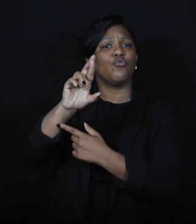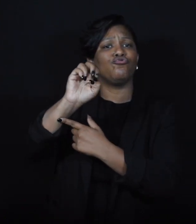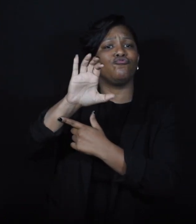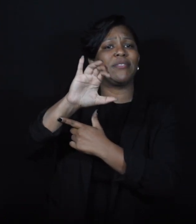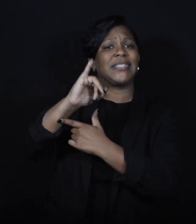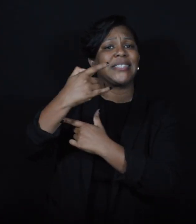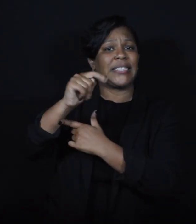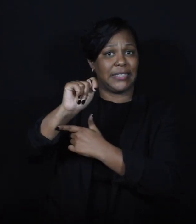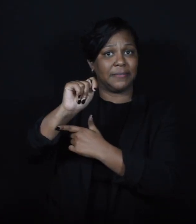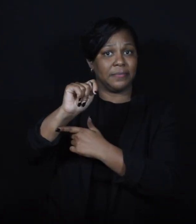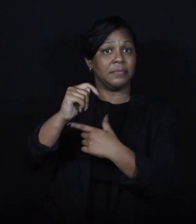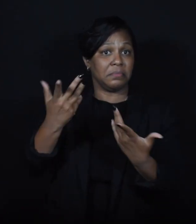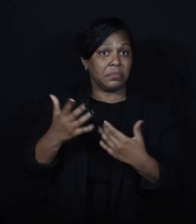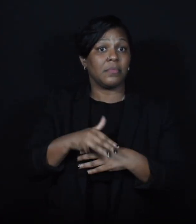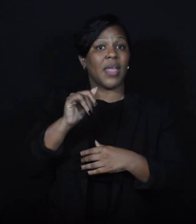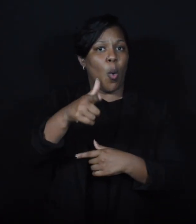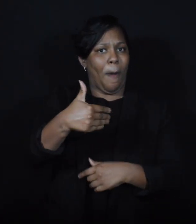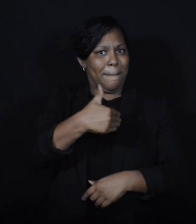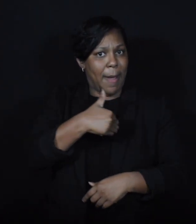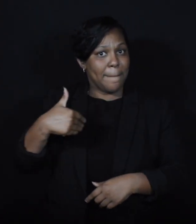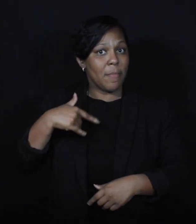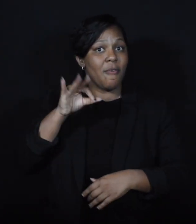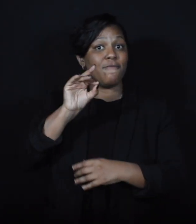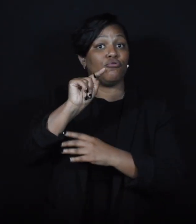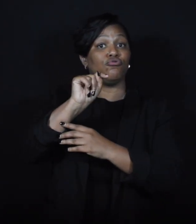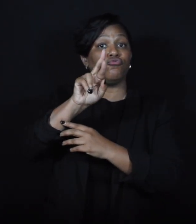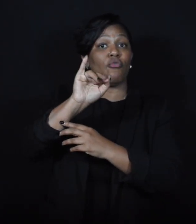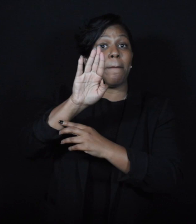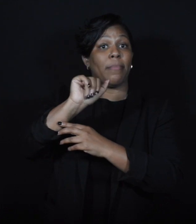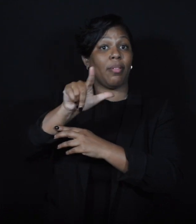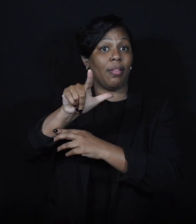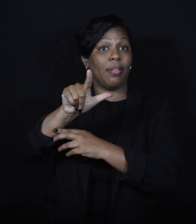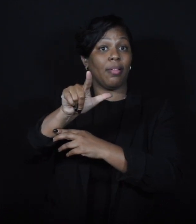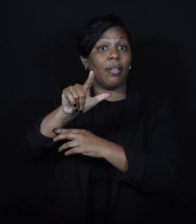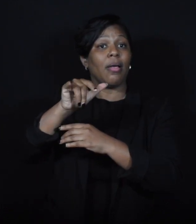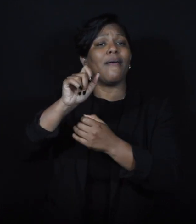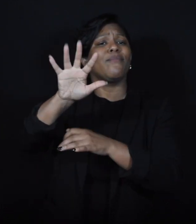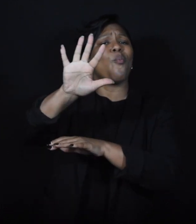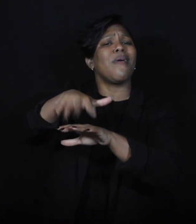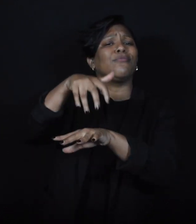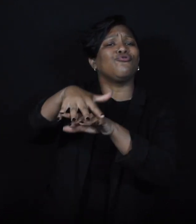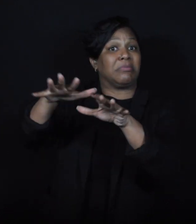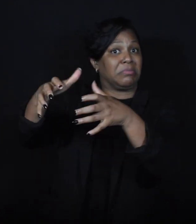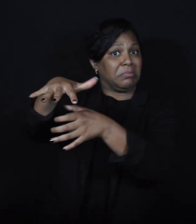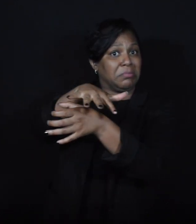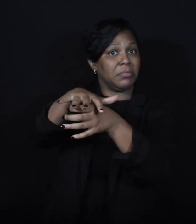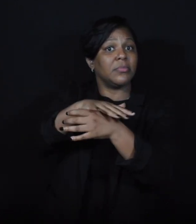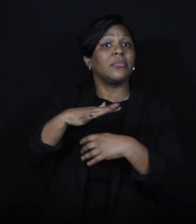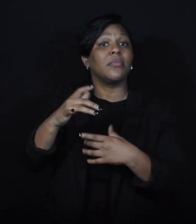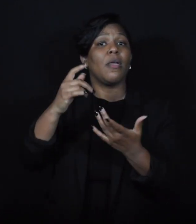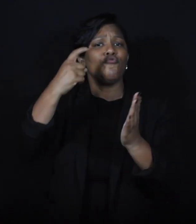Also, if you are a member of one of the tribal nations recognized in Minnesota,